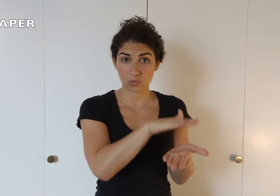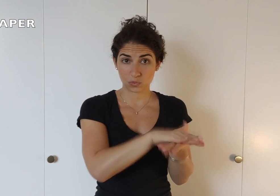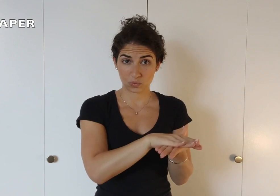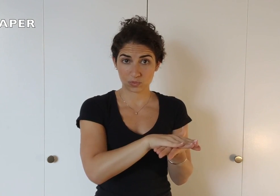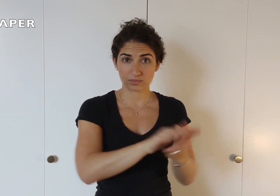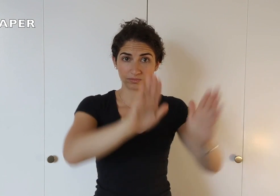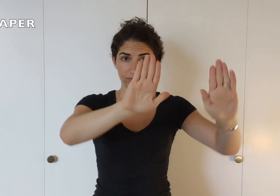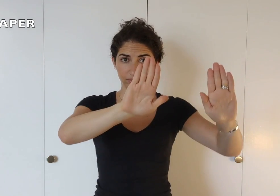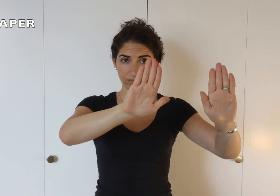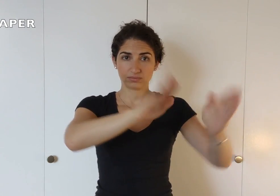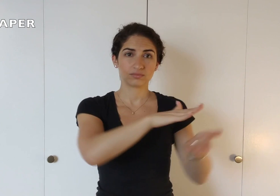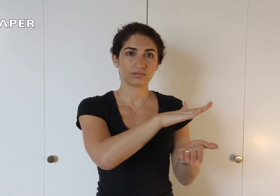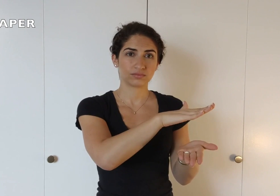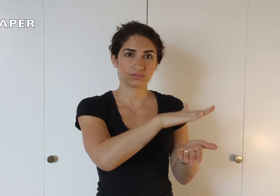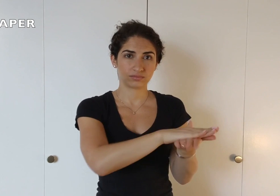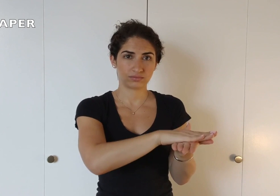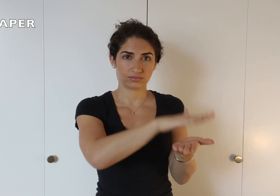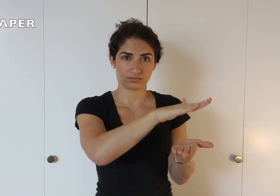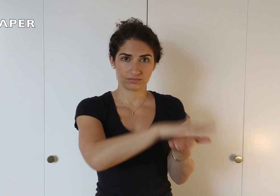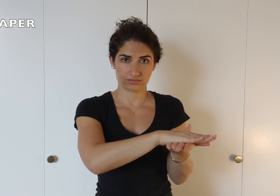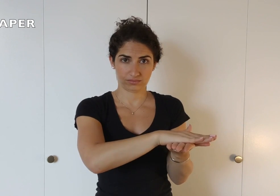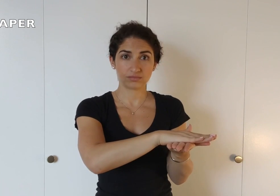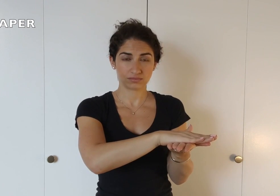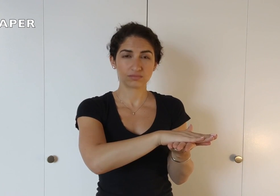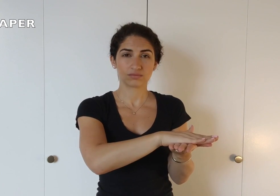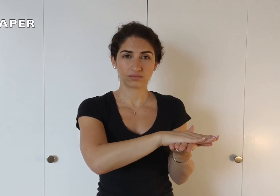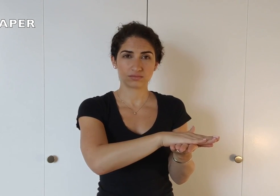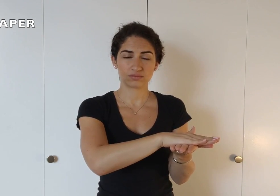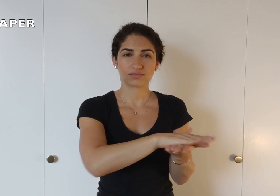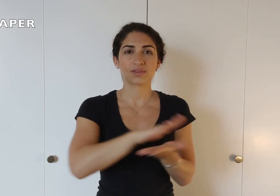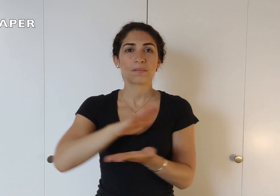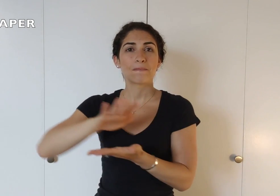It's different from SCHOOL -- the hands clap.